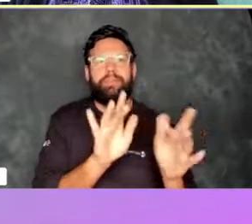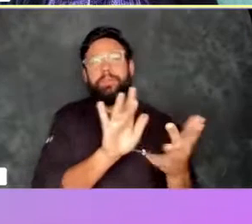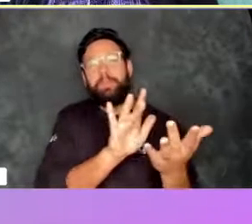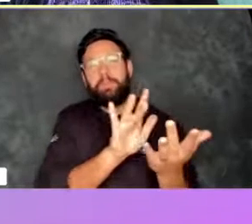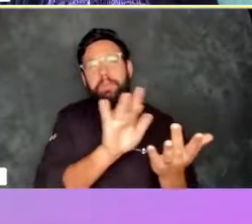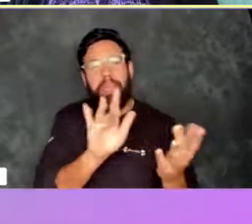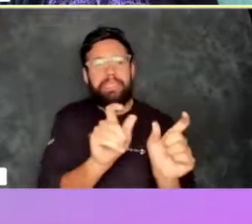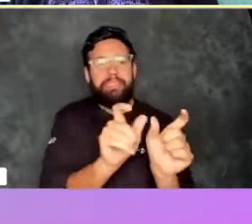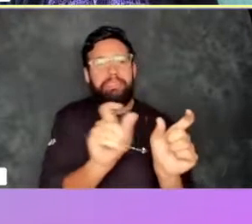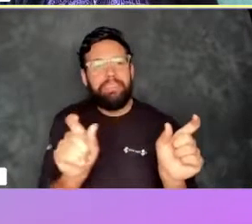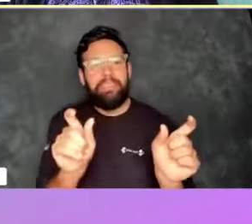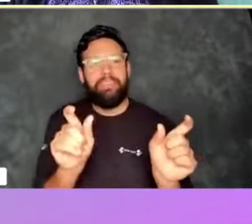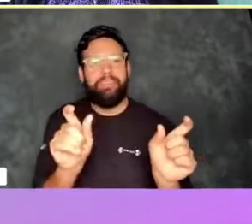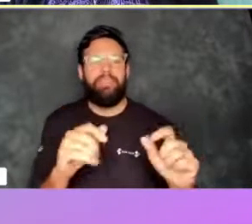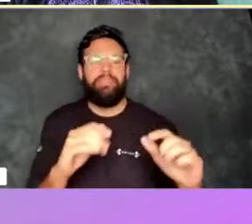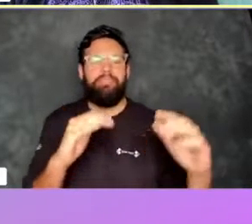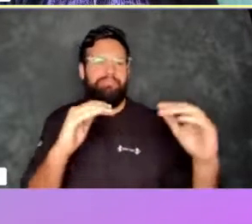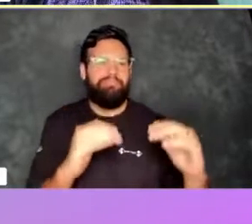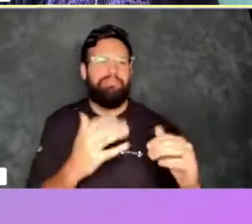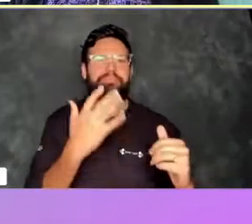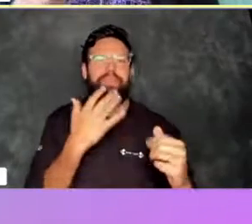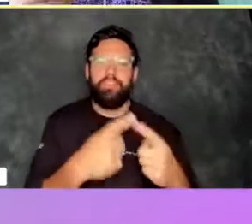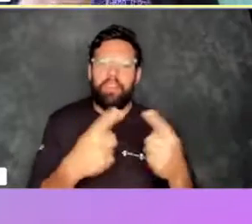responsive design, font, Alt, text, typography, all lumped